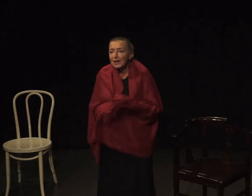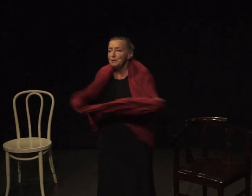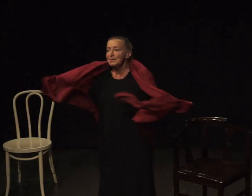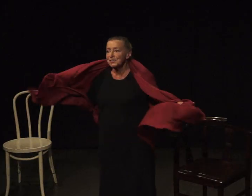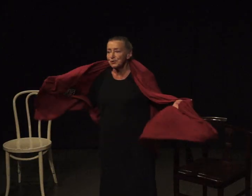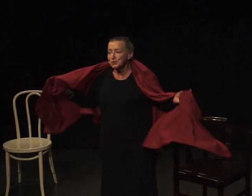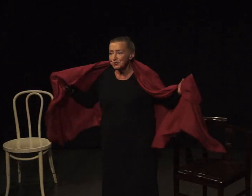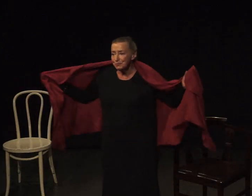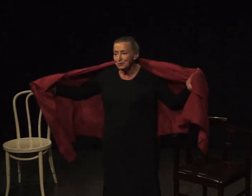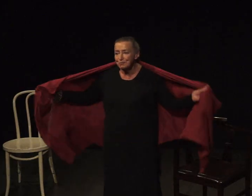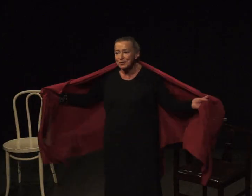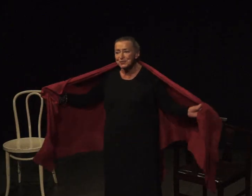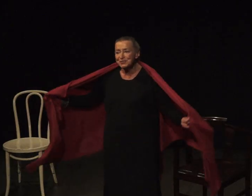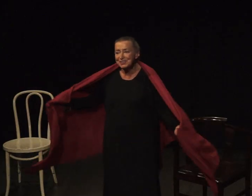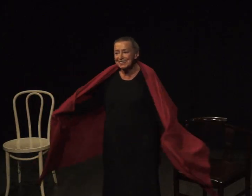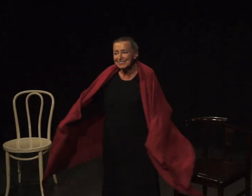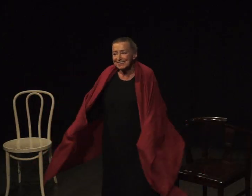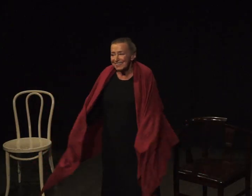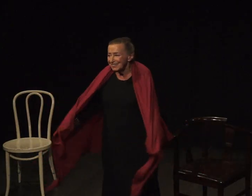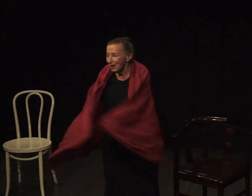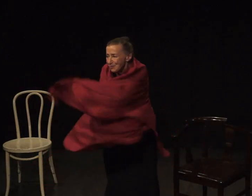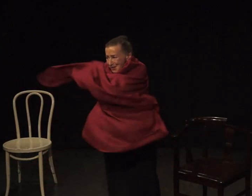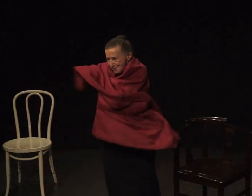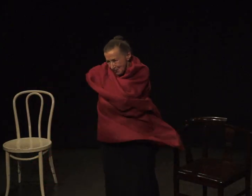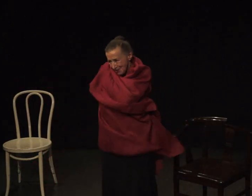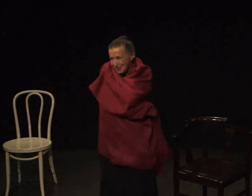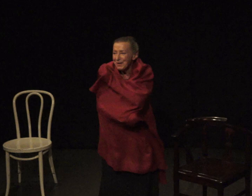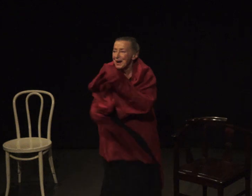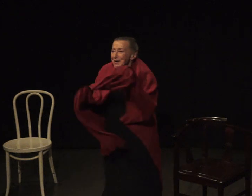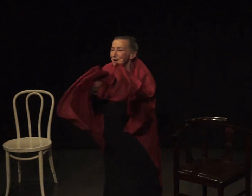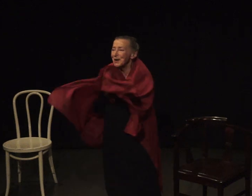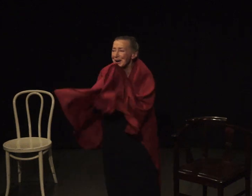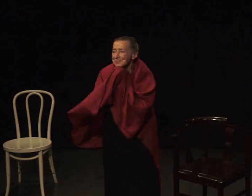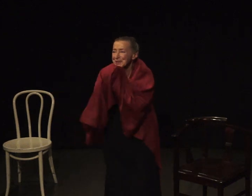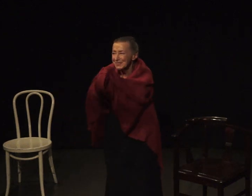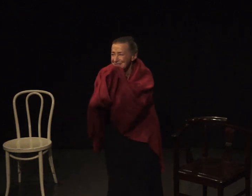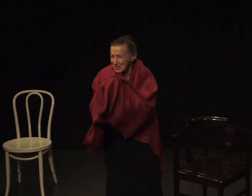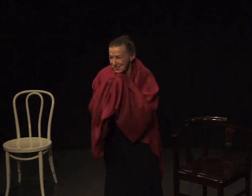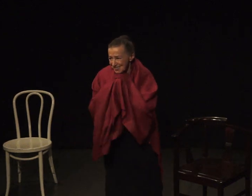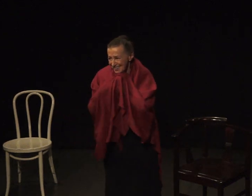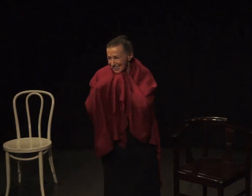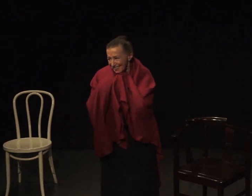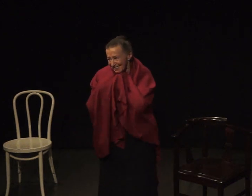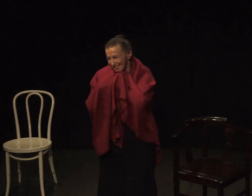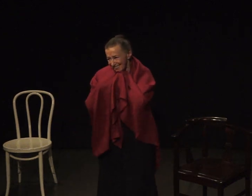Telimena embraced him now impetuously: "I knew it, you love me! I can live!